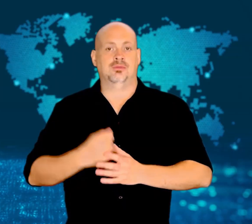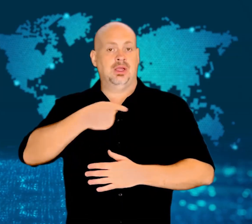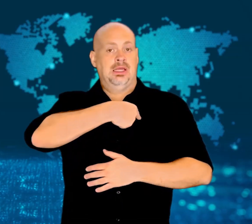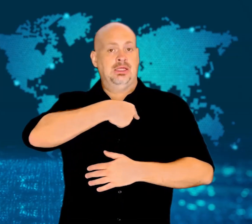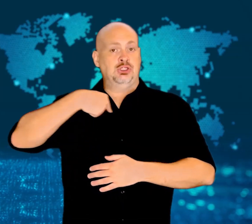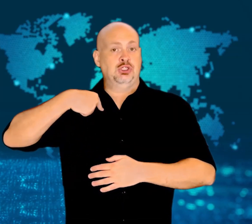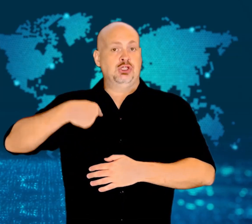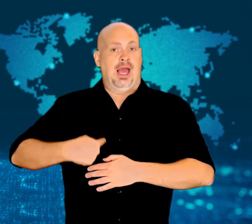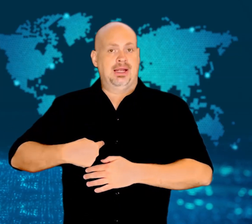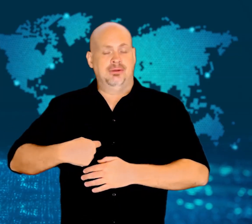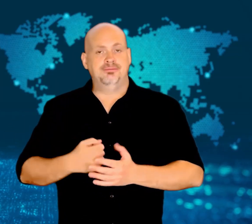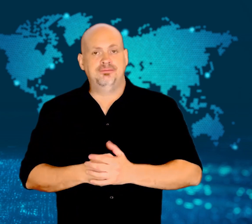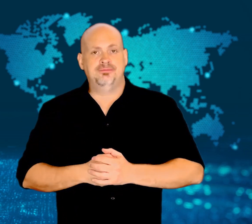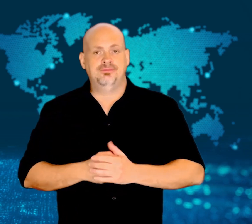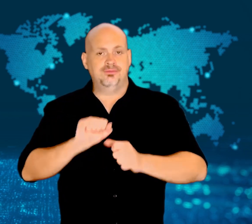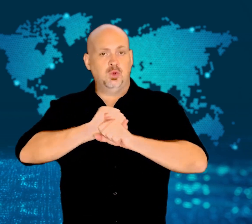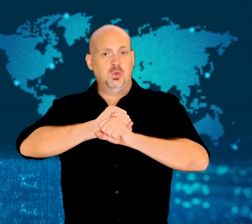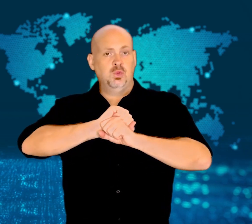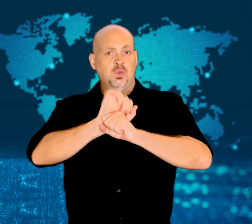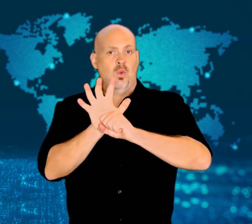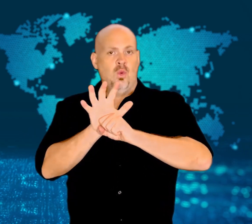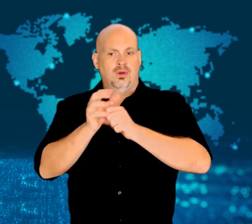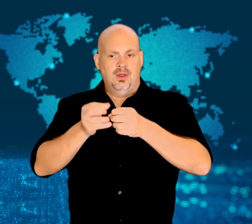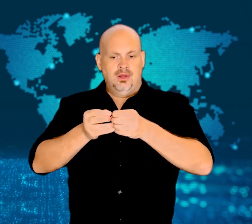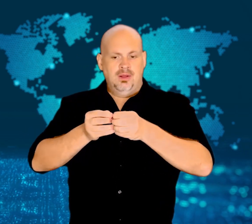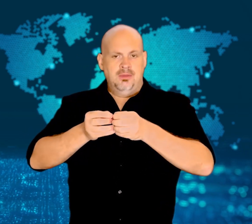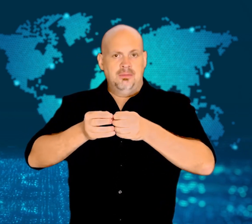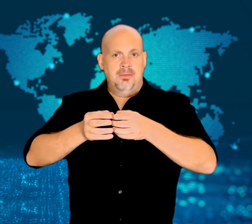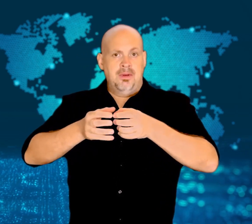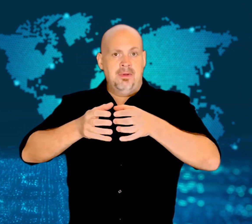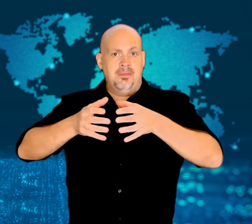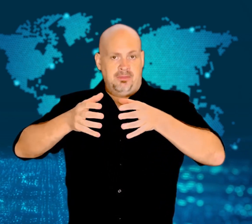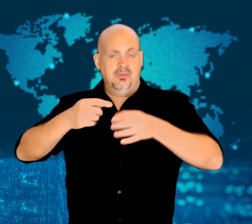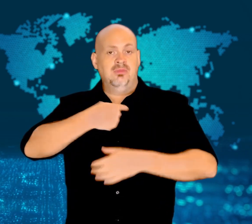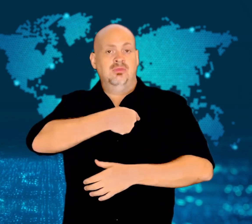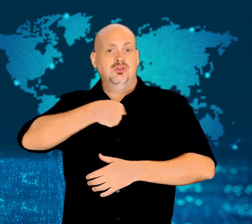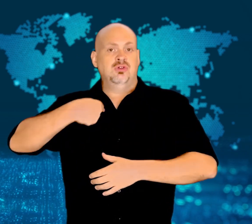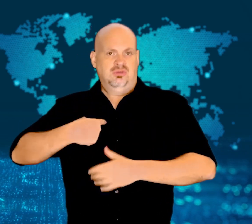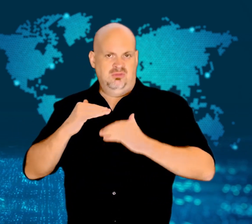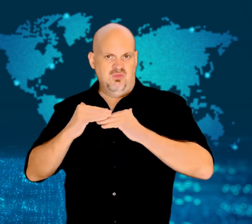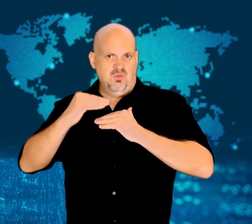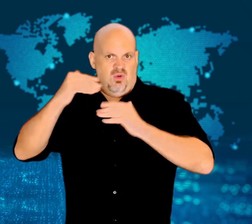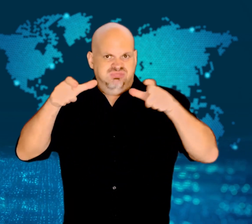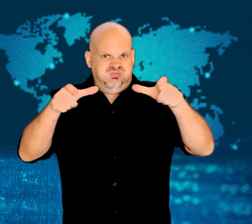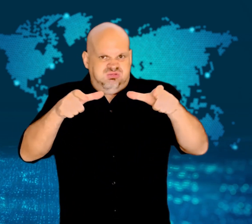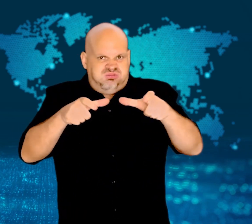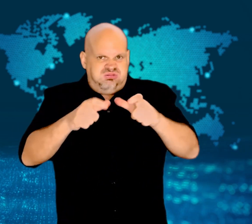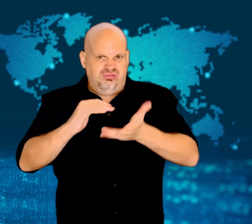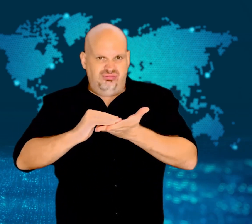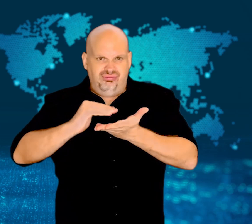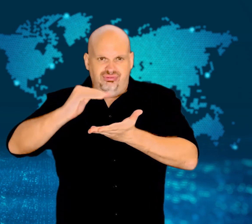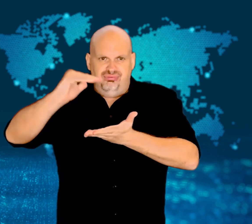[GAVIN]: China is continuing to heighten its response to COVID-19.